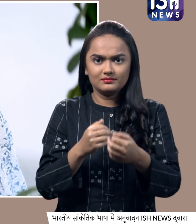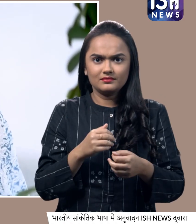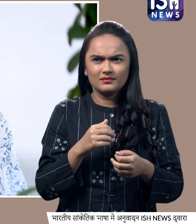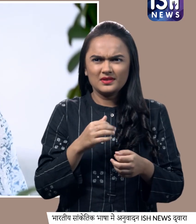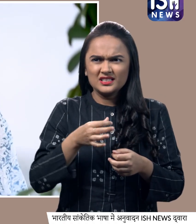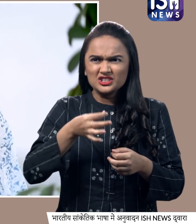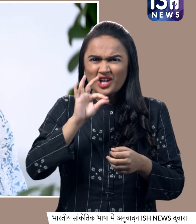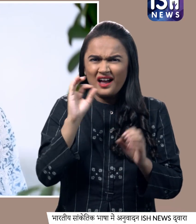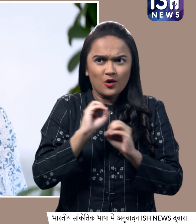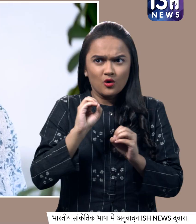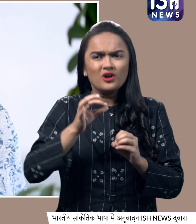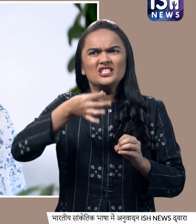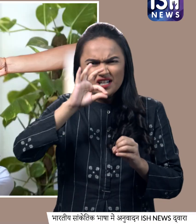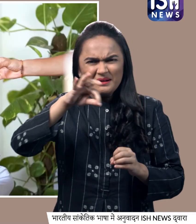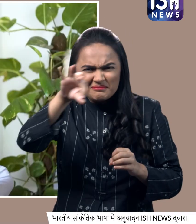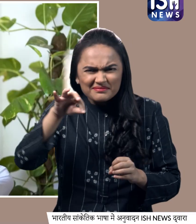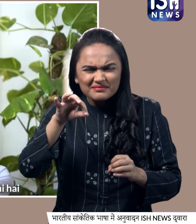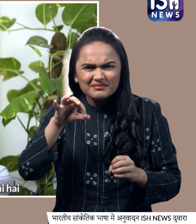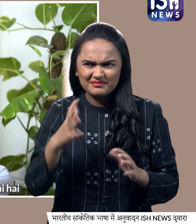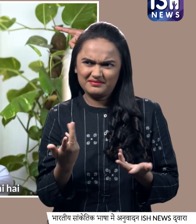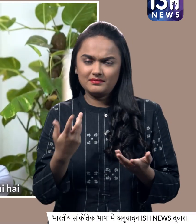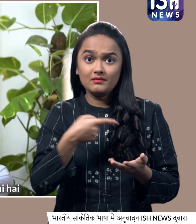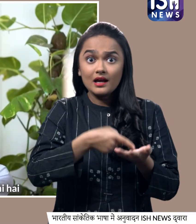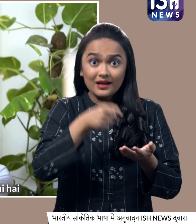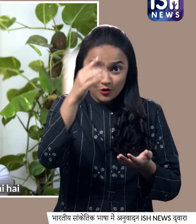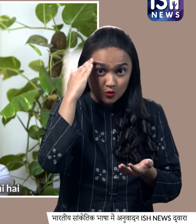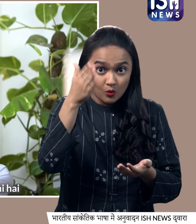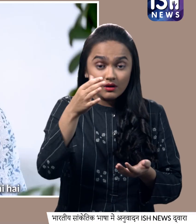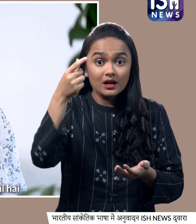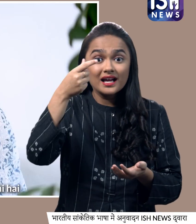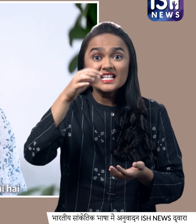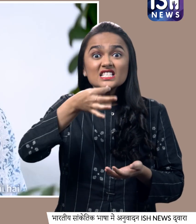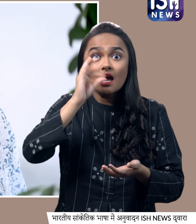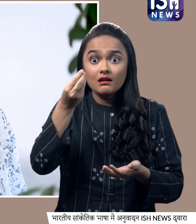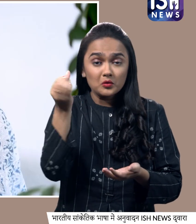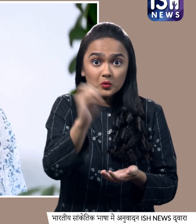No-chai masala chai? Do you know it has no tea leaves in it?